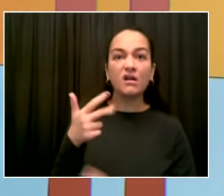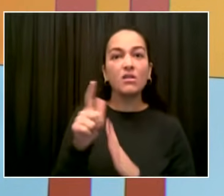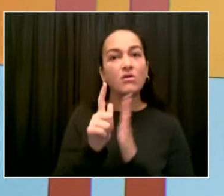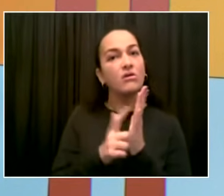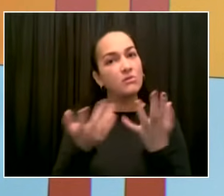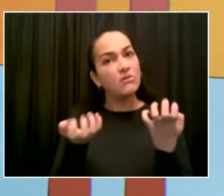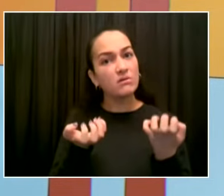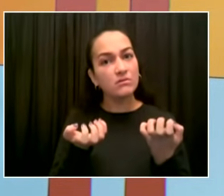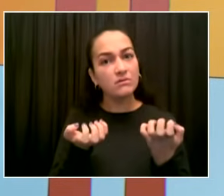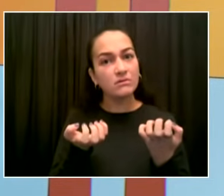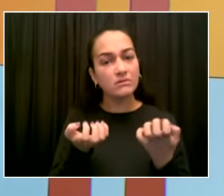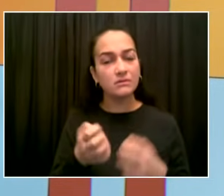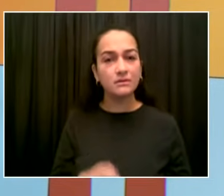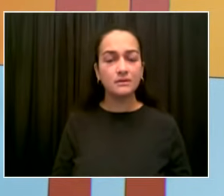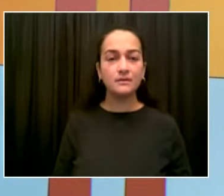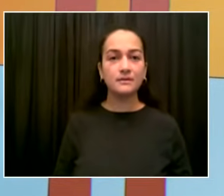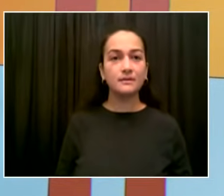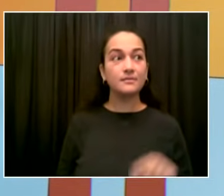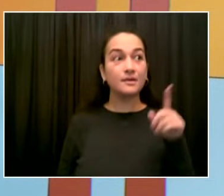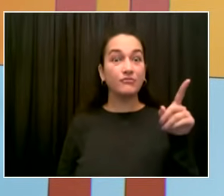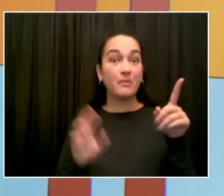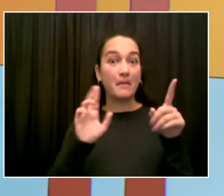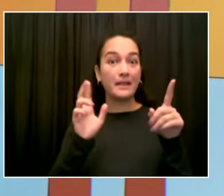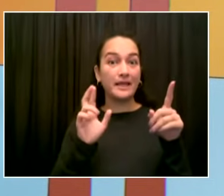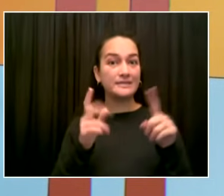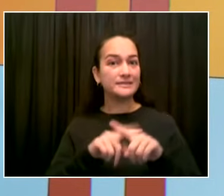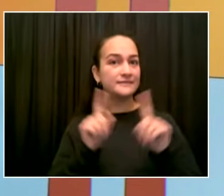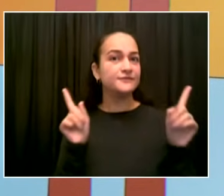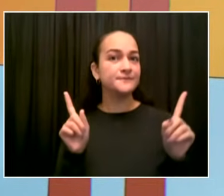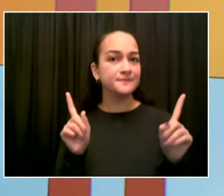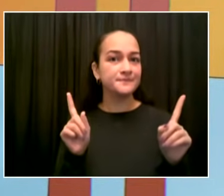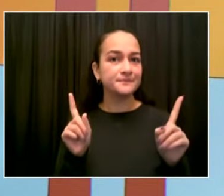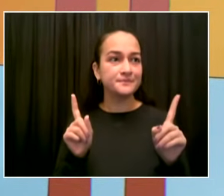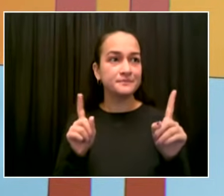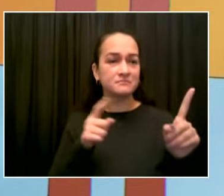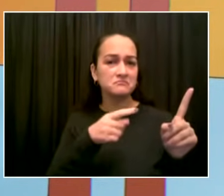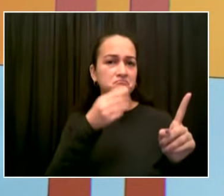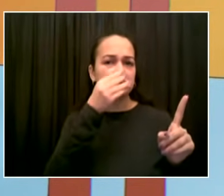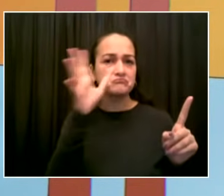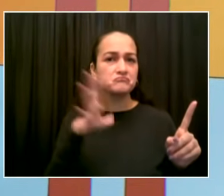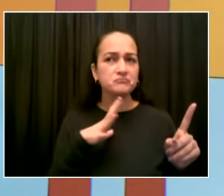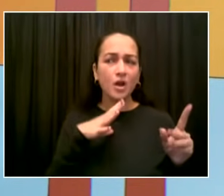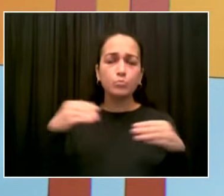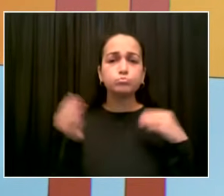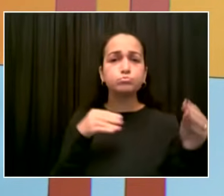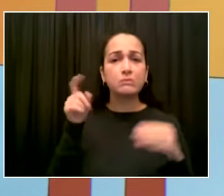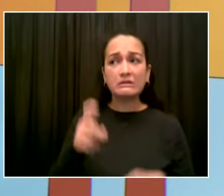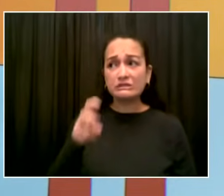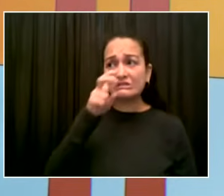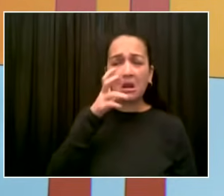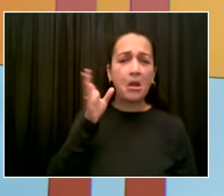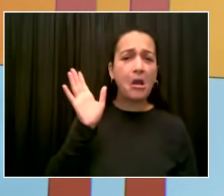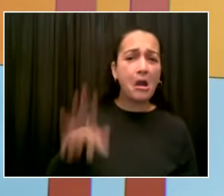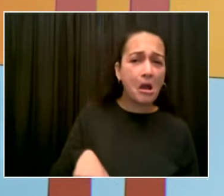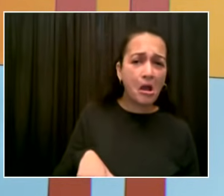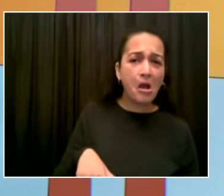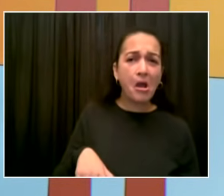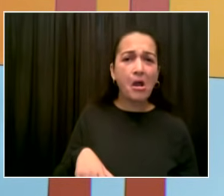MAKING IT EVERYONE EASIER FOR PEOPLE TO MOVE AROUND WITH A GUN AND ENCOURAGING GUN OWNERSHIP INSTEAD OF SENSIBLE GUN